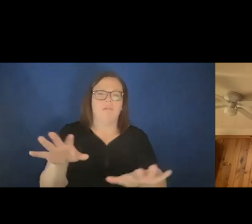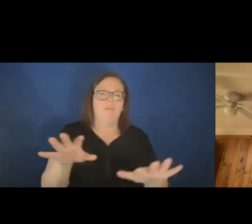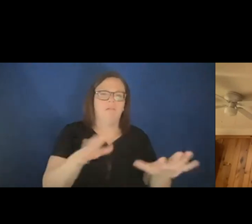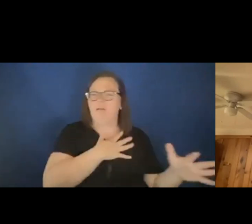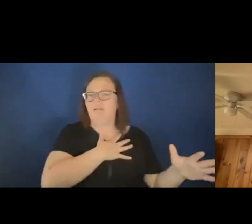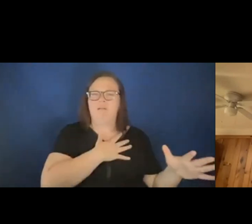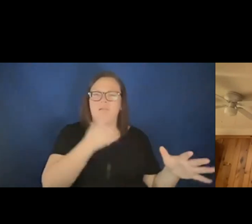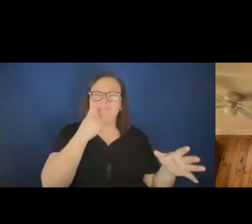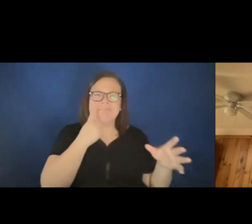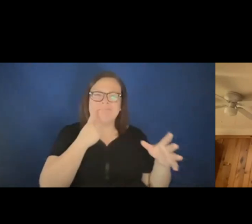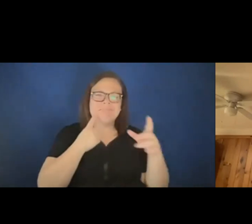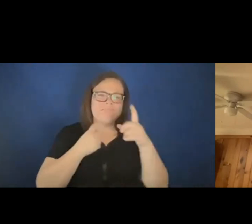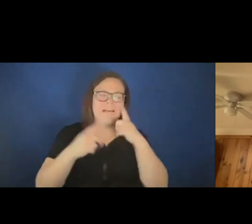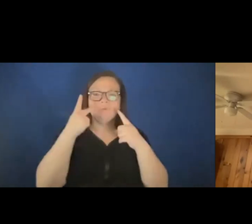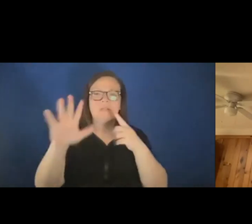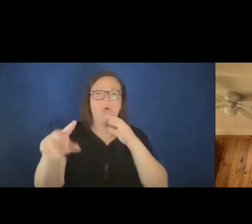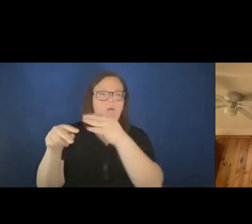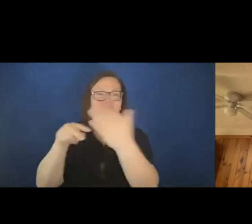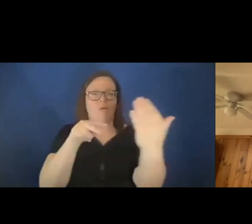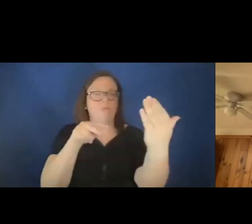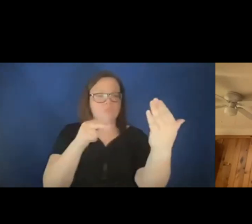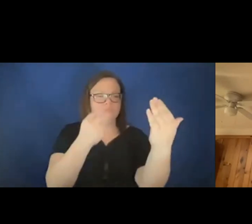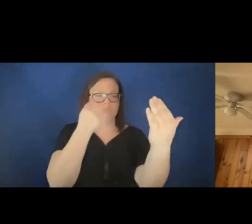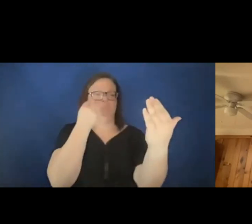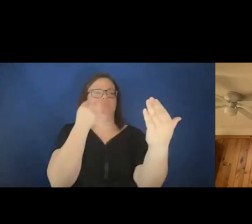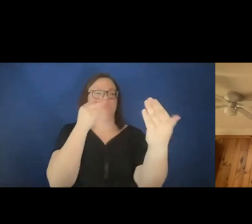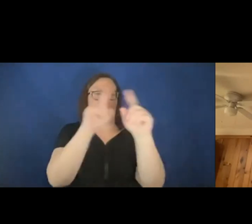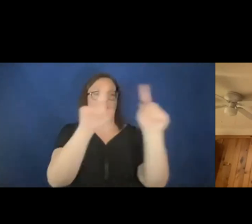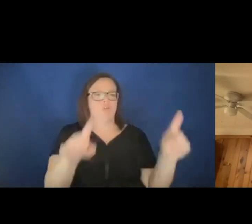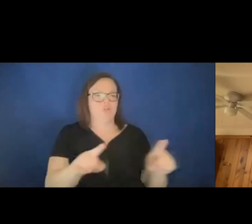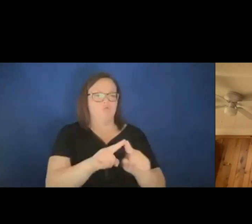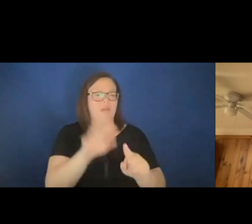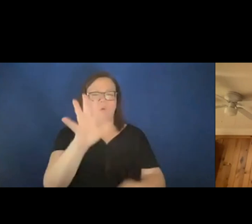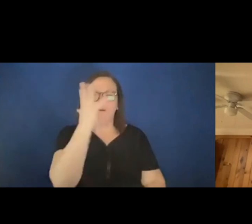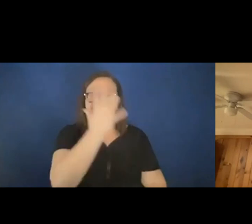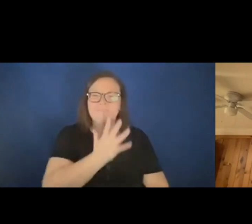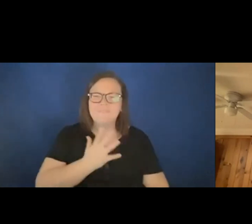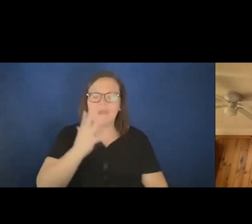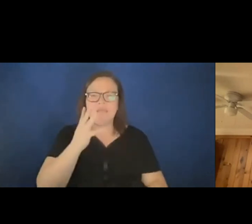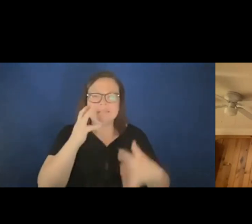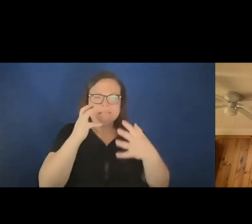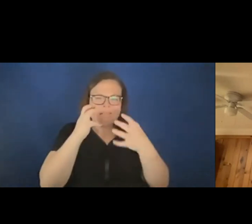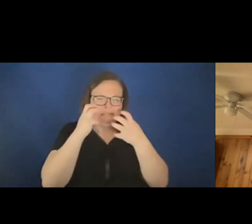your own reflection on a screen your face in anguish at another’s pain